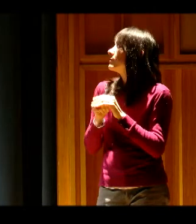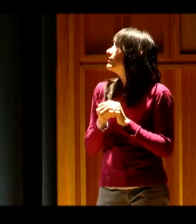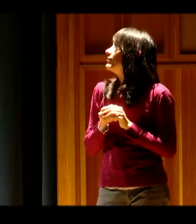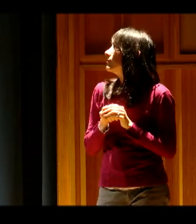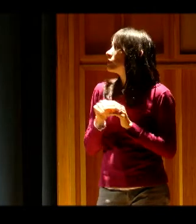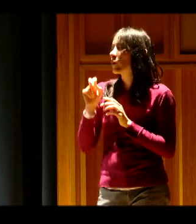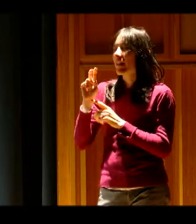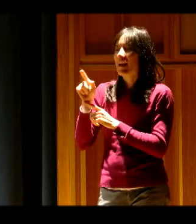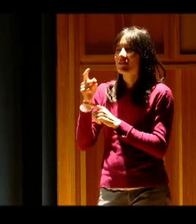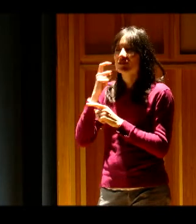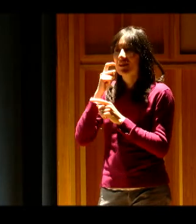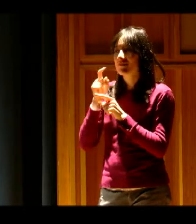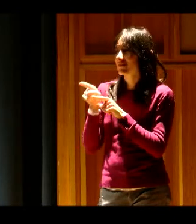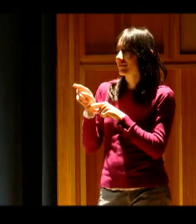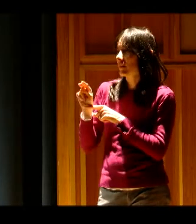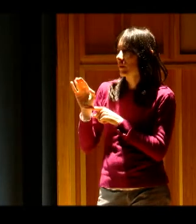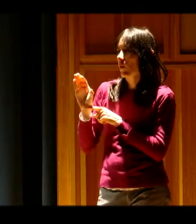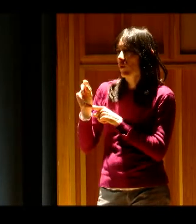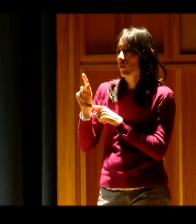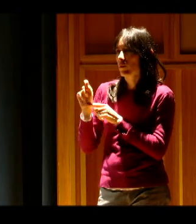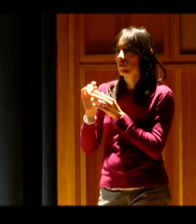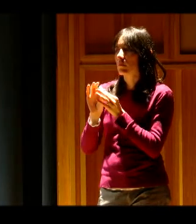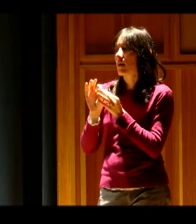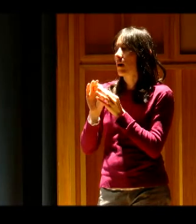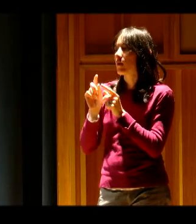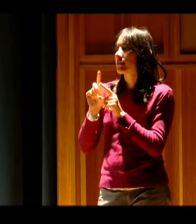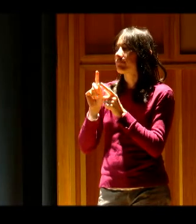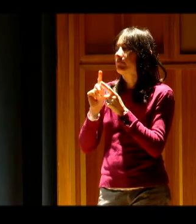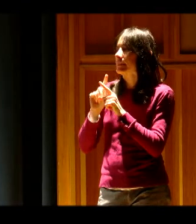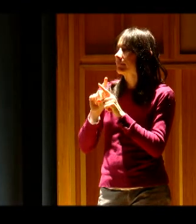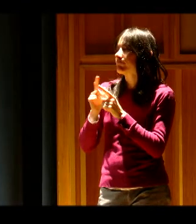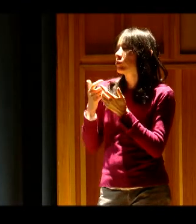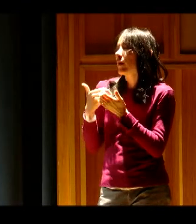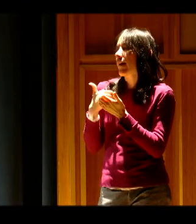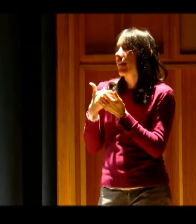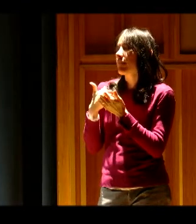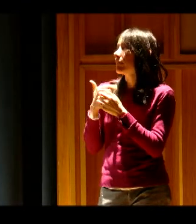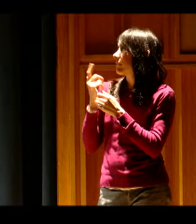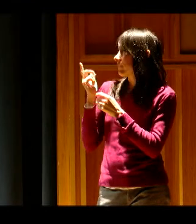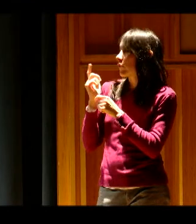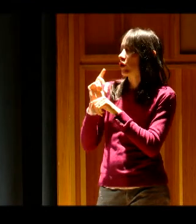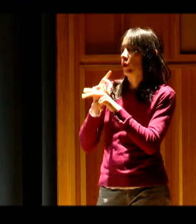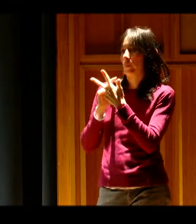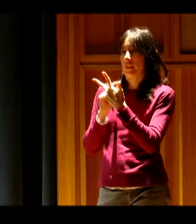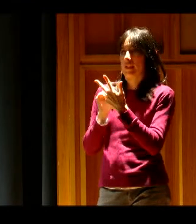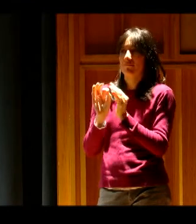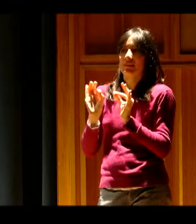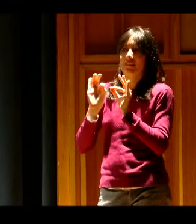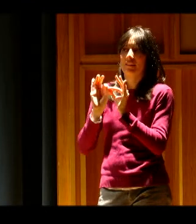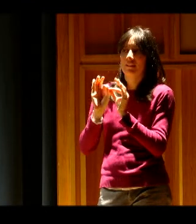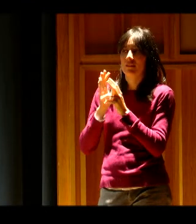It's based on the idea that there are three key areas that we need to look at very quickly.